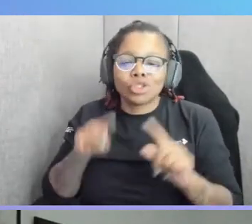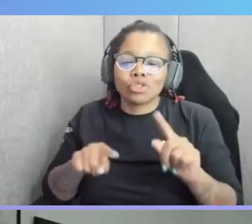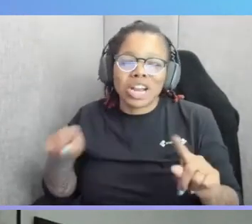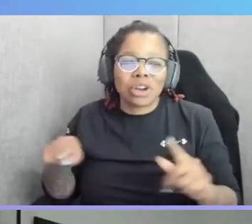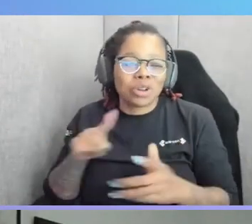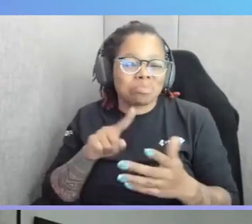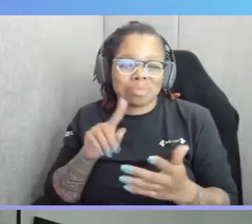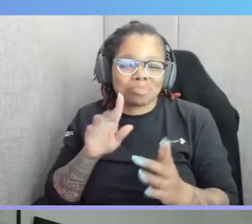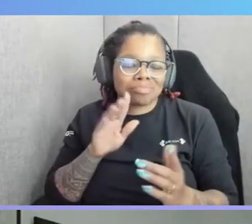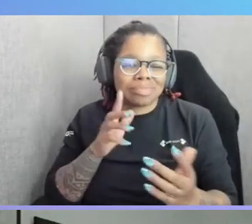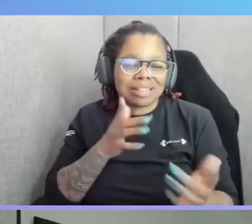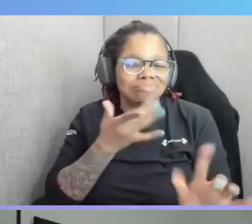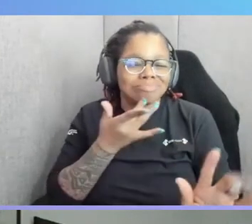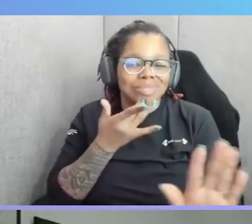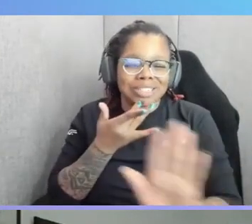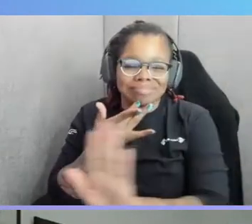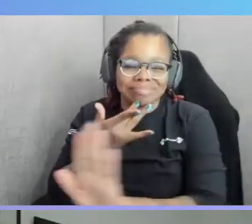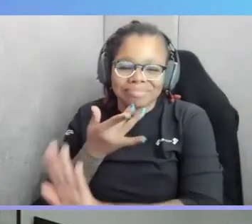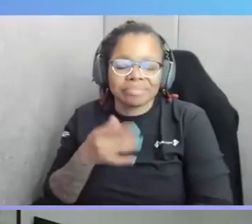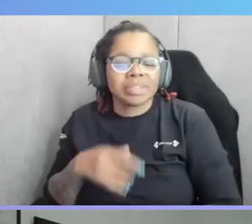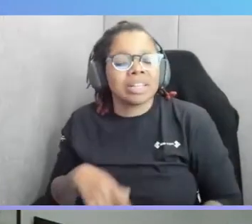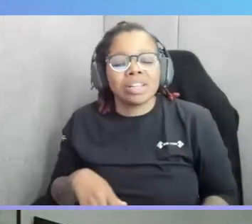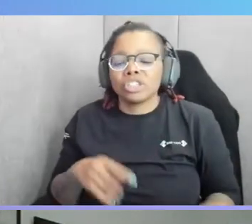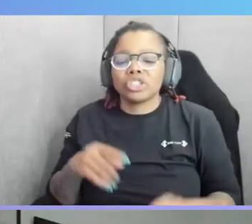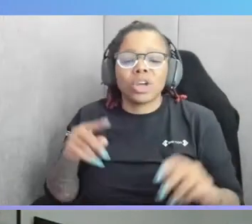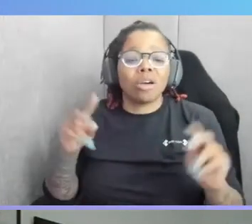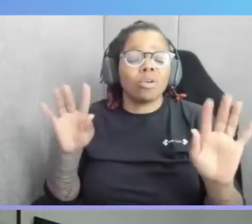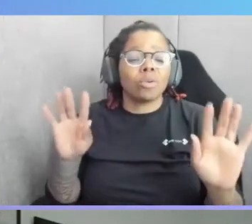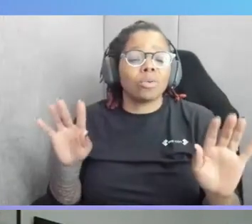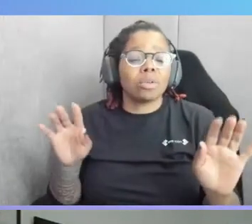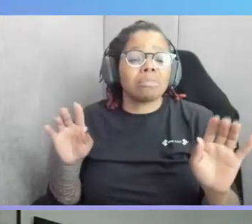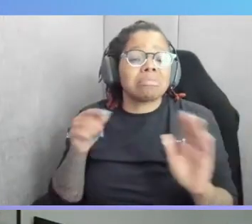example quotes of some of the kinds of information people